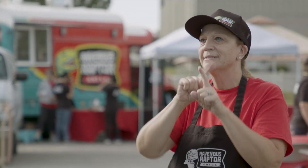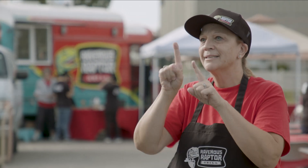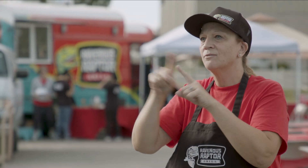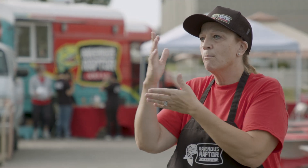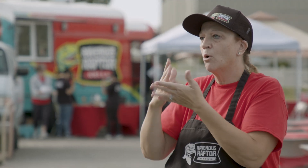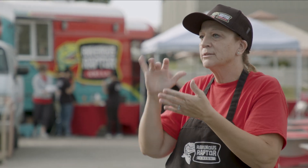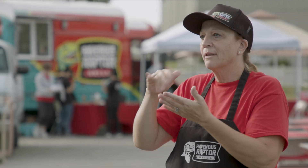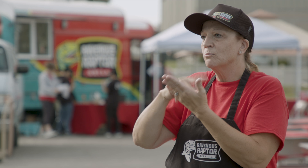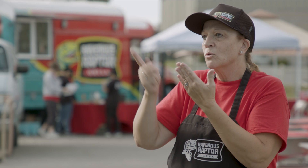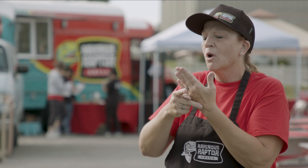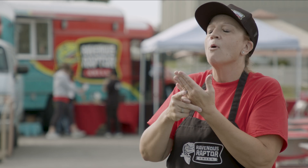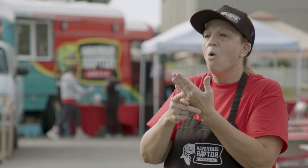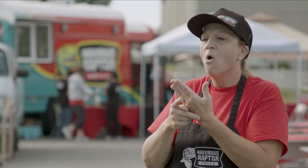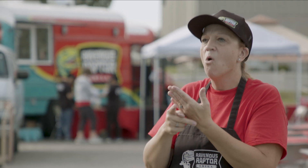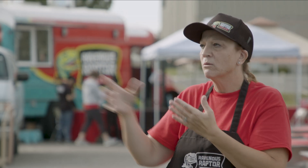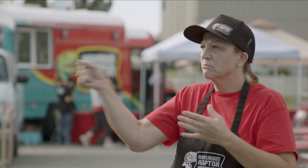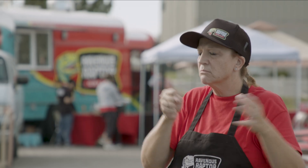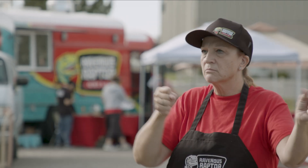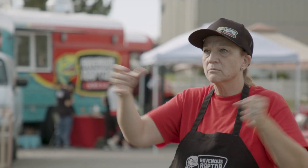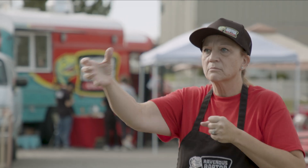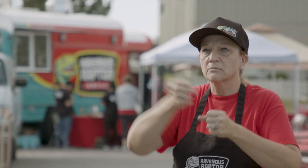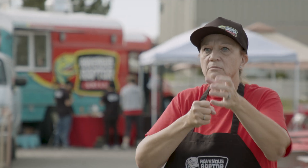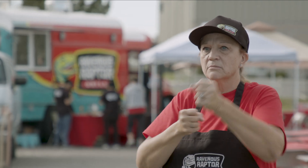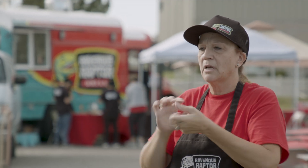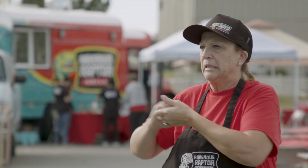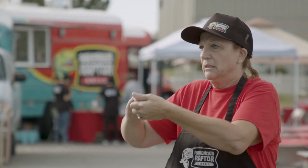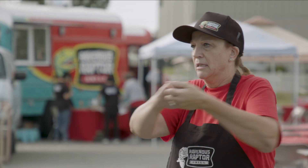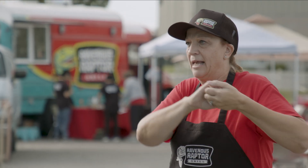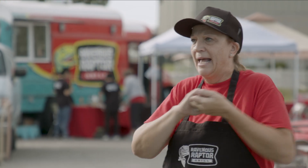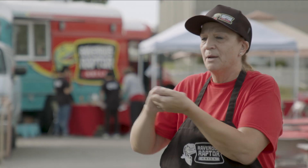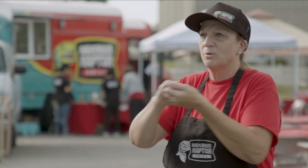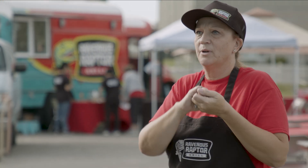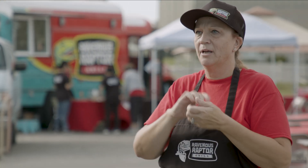of the program. You simply can't do this alone.